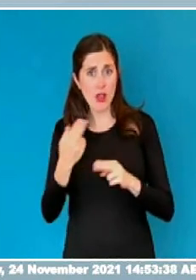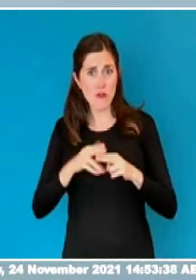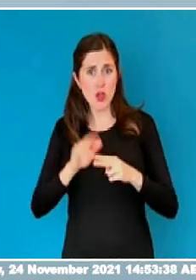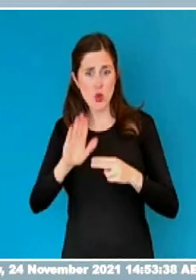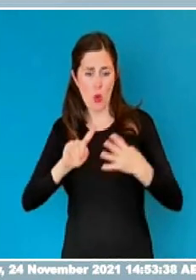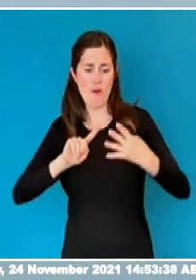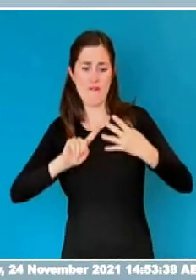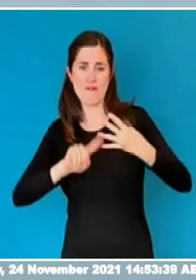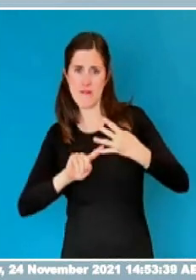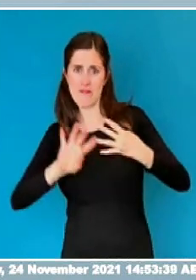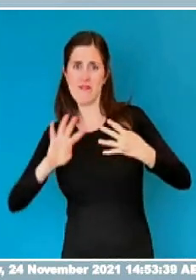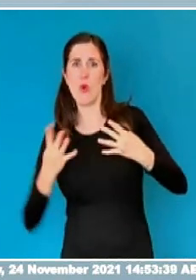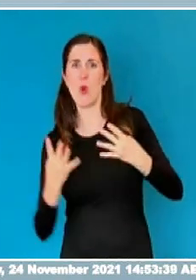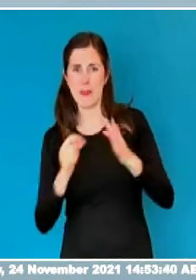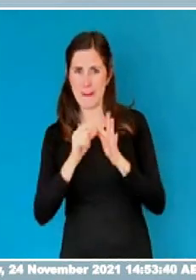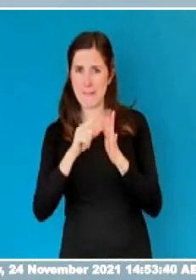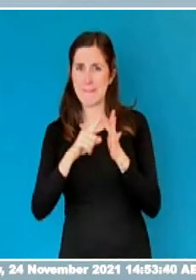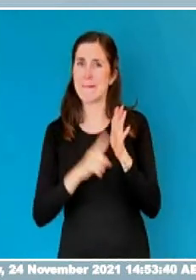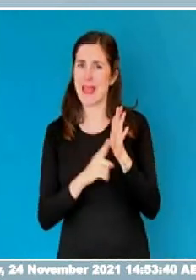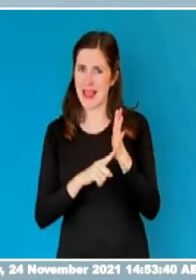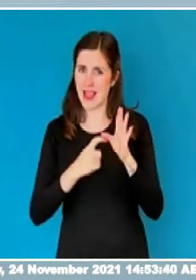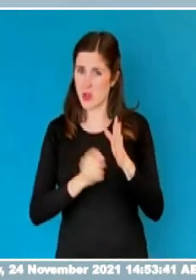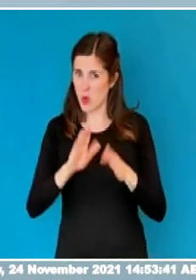which is very much directed at this very issue; is that right?